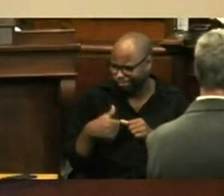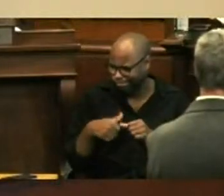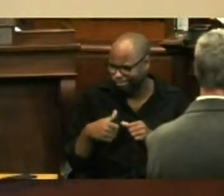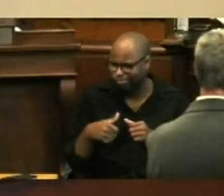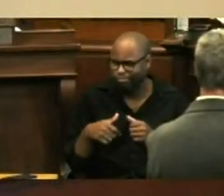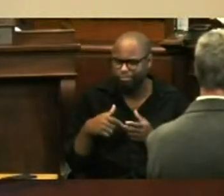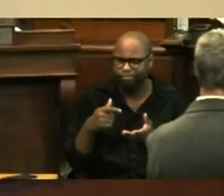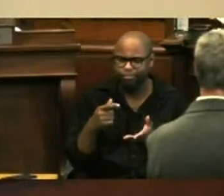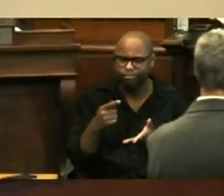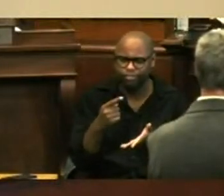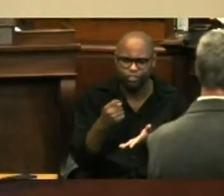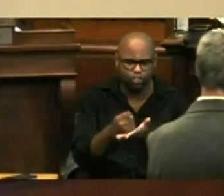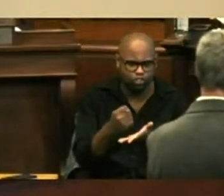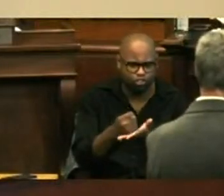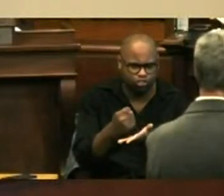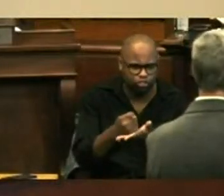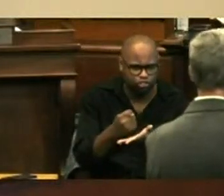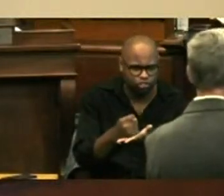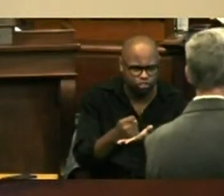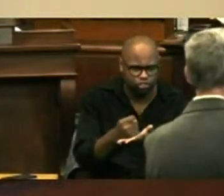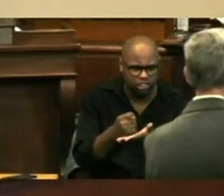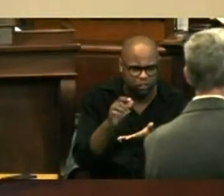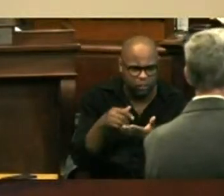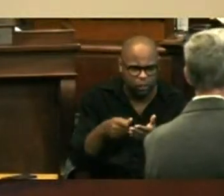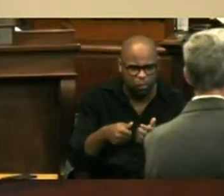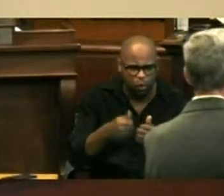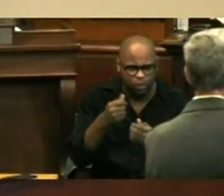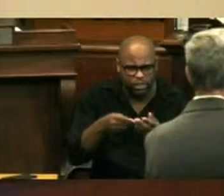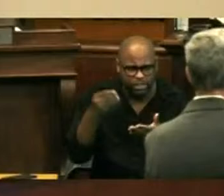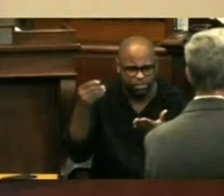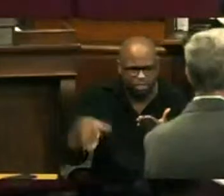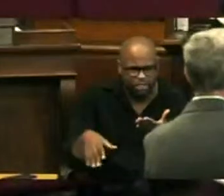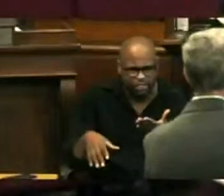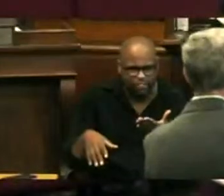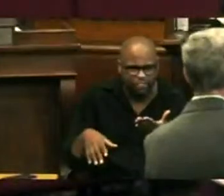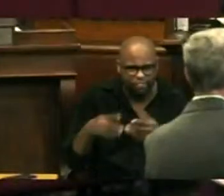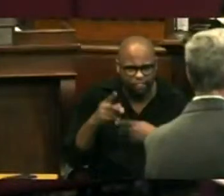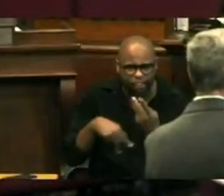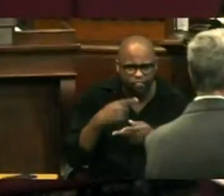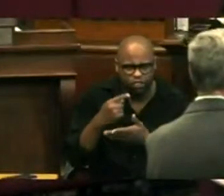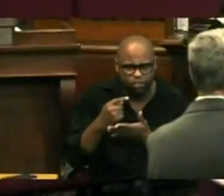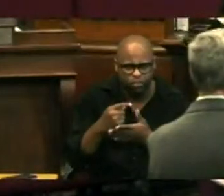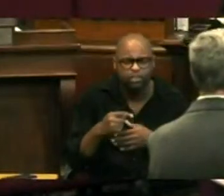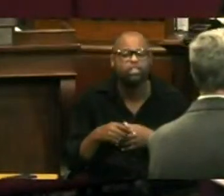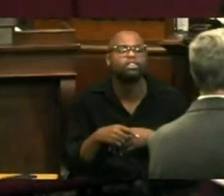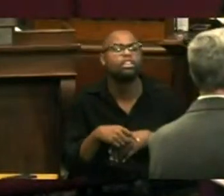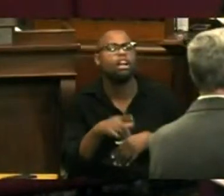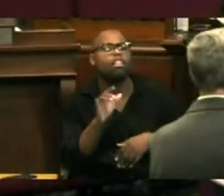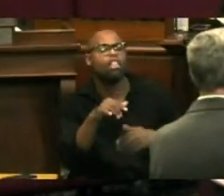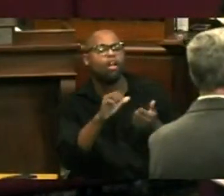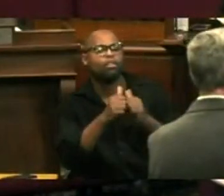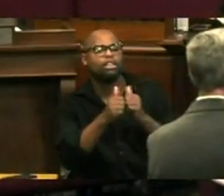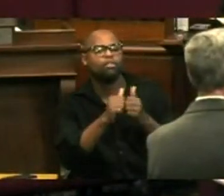we've we've seen them in the past. But I think to my, my memory, the treating it with UV